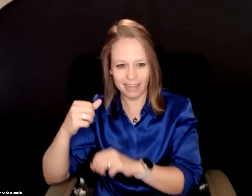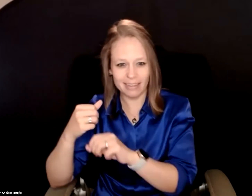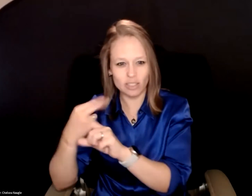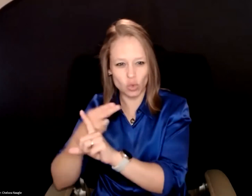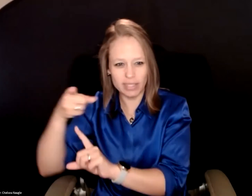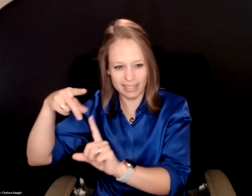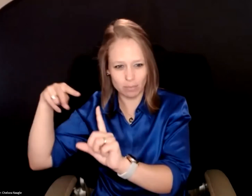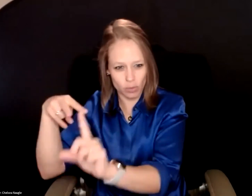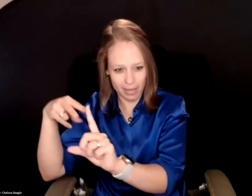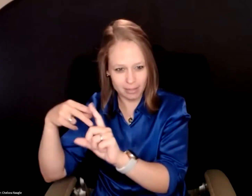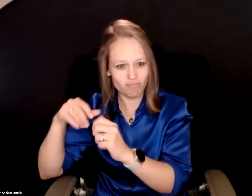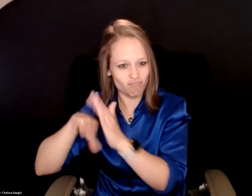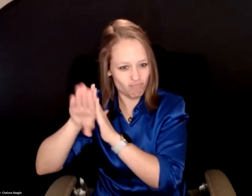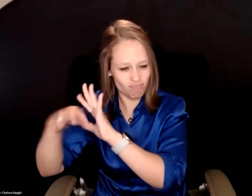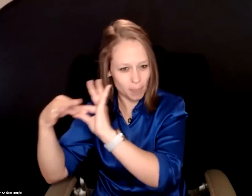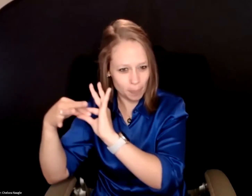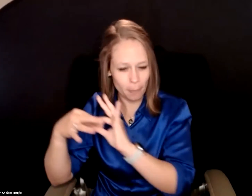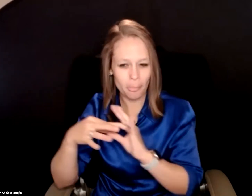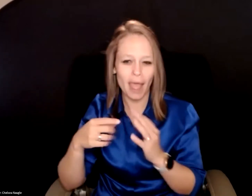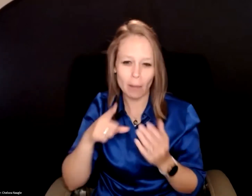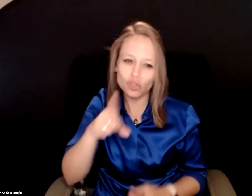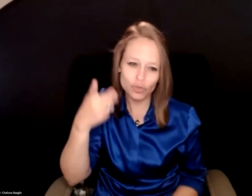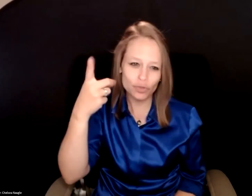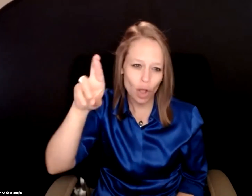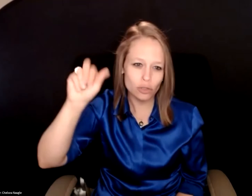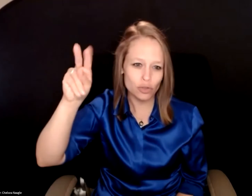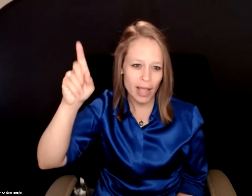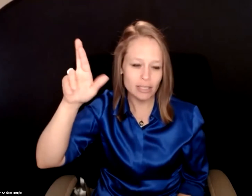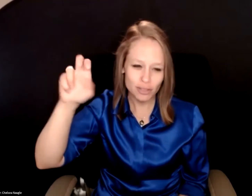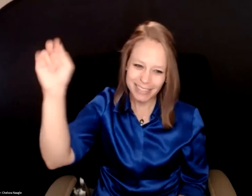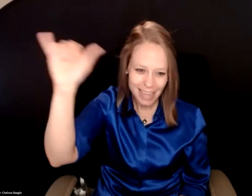Building rapport. I'm sure doctor Anderson does also. I work in the